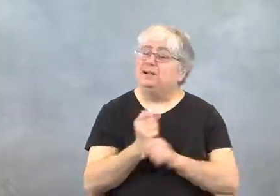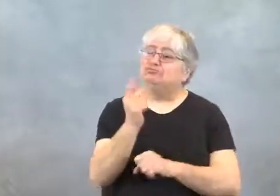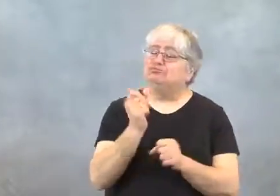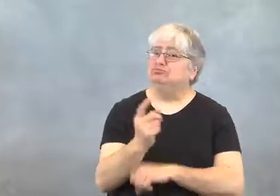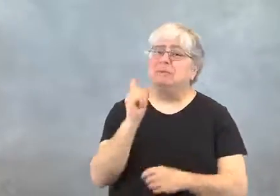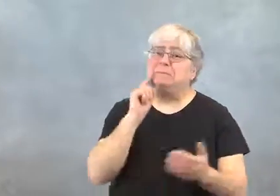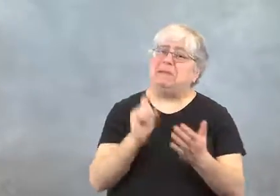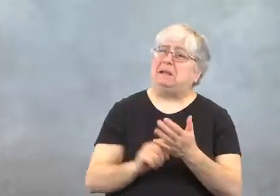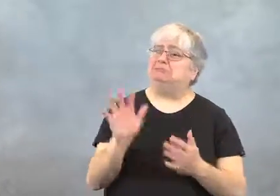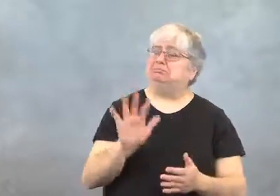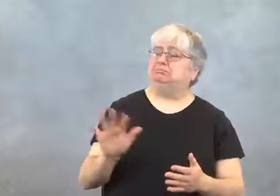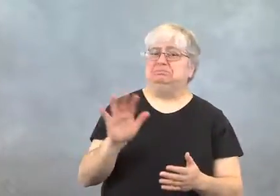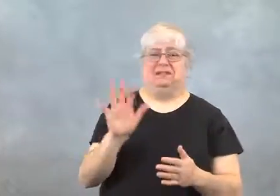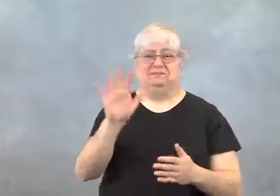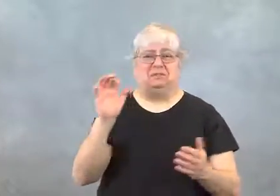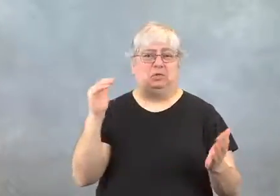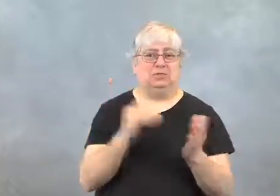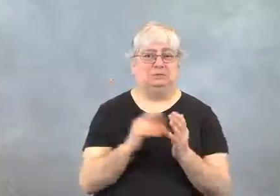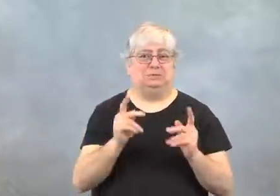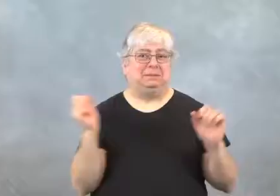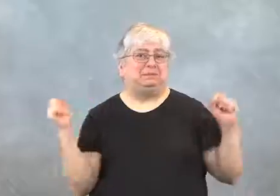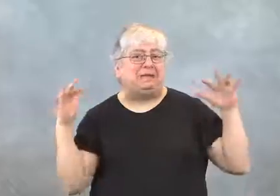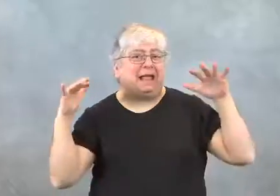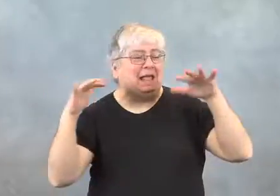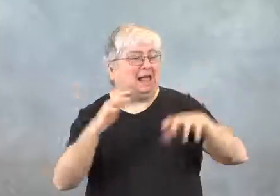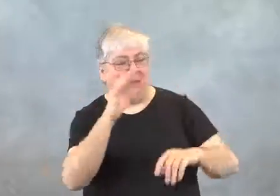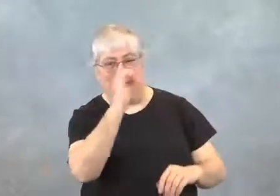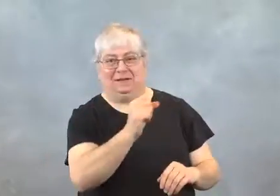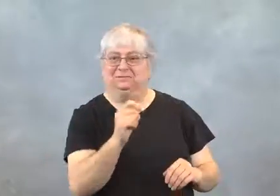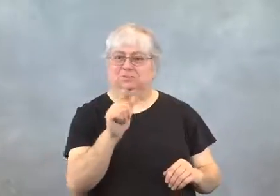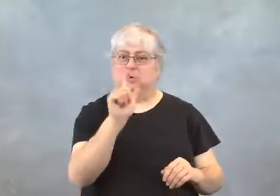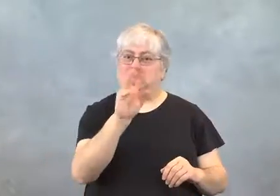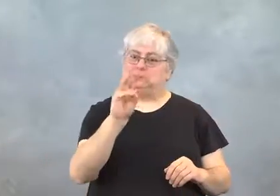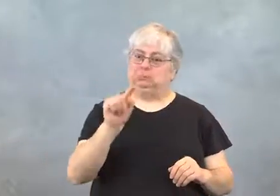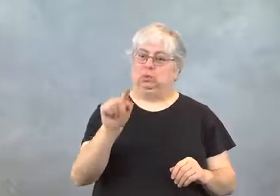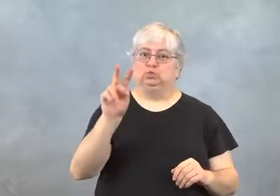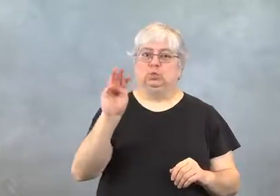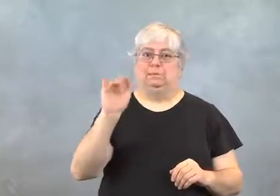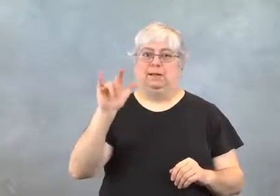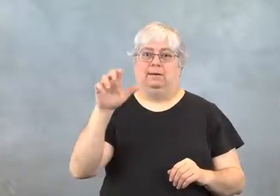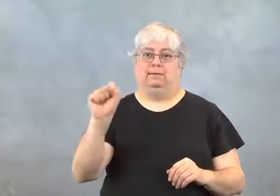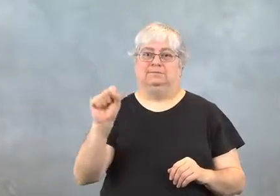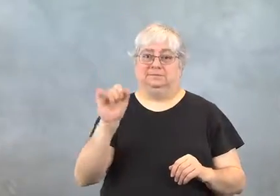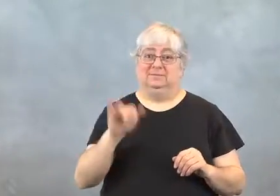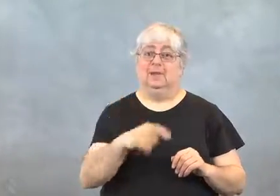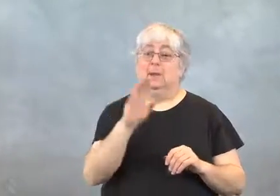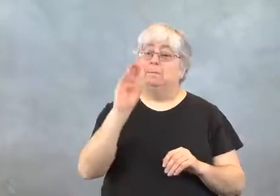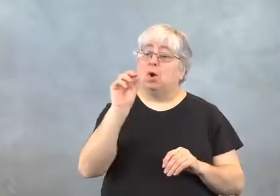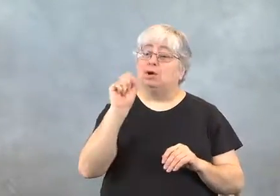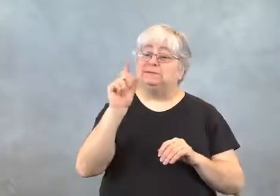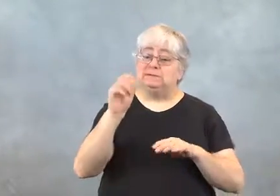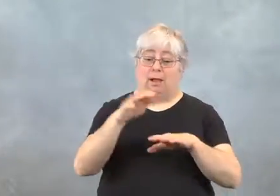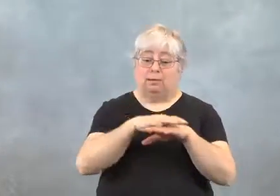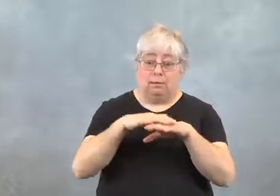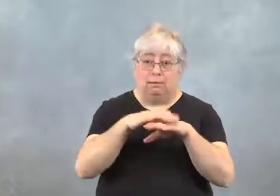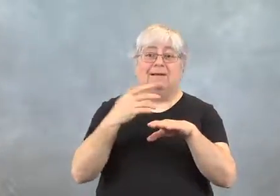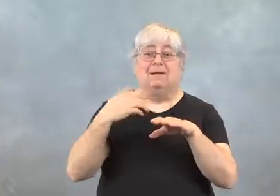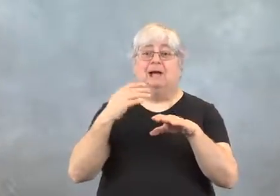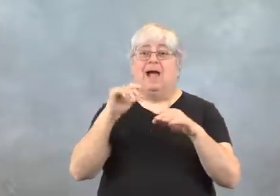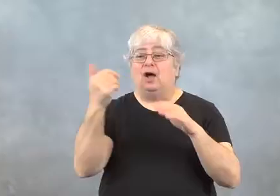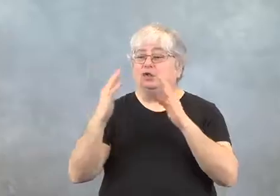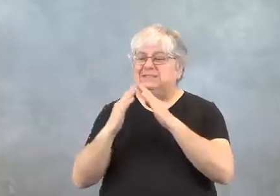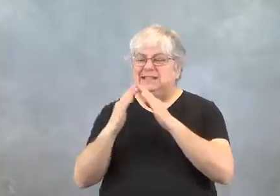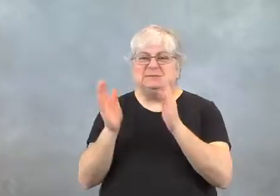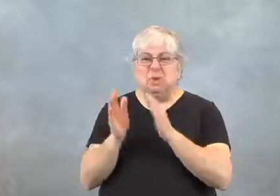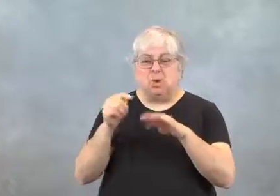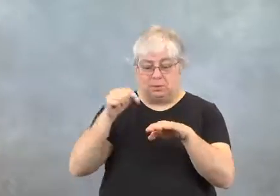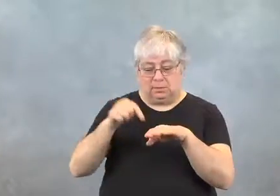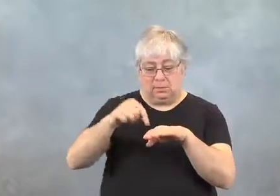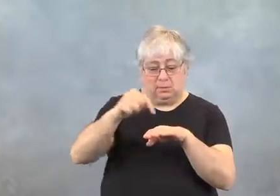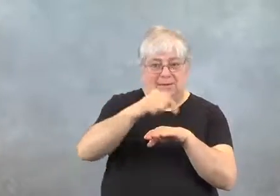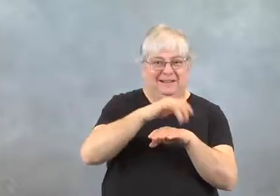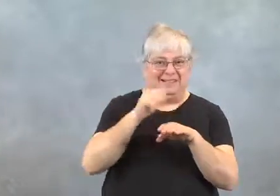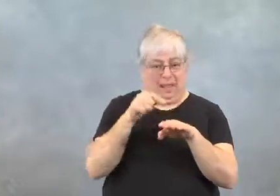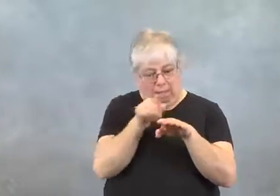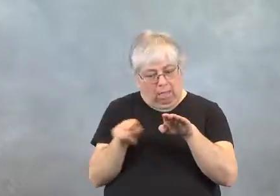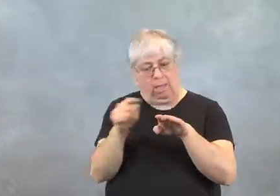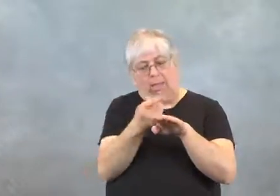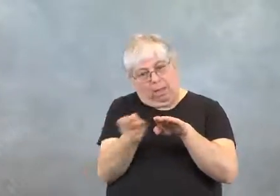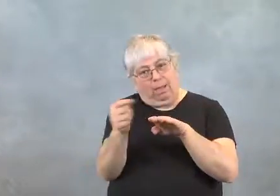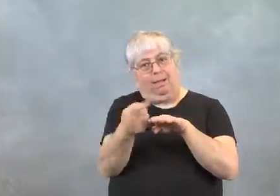Around 500,000 people watch the 26.2 mile race every year.